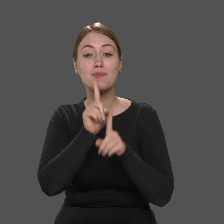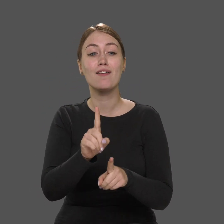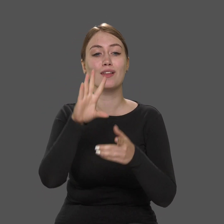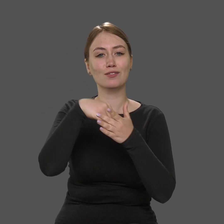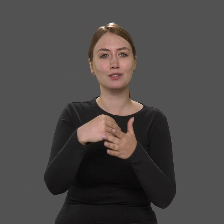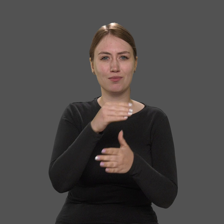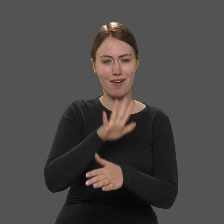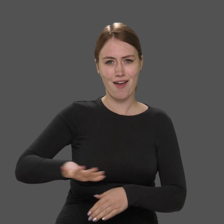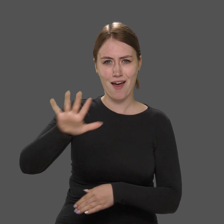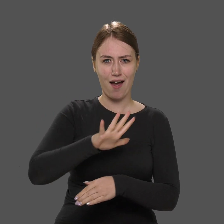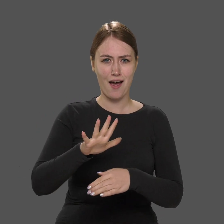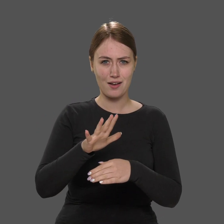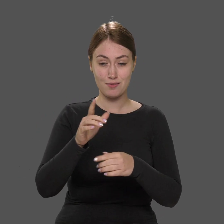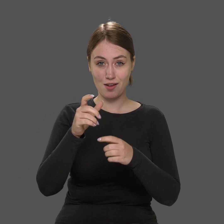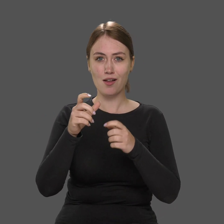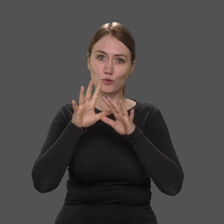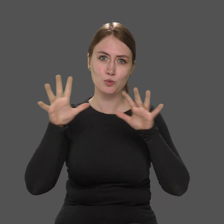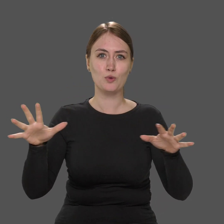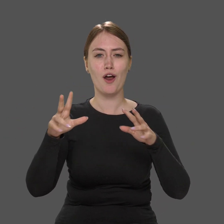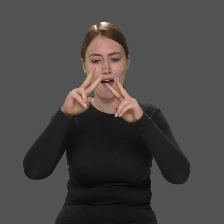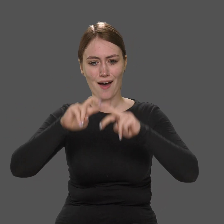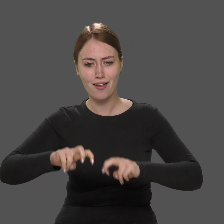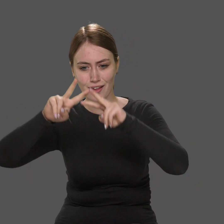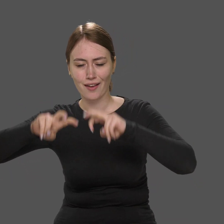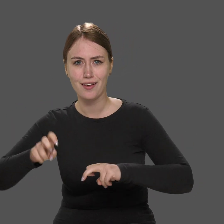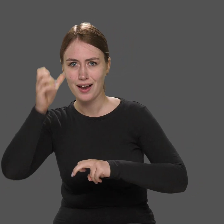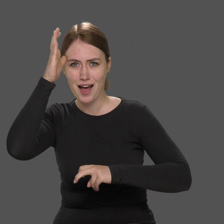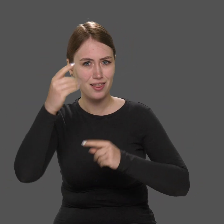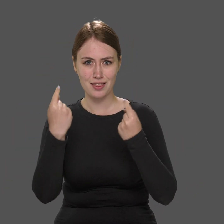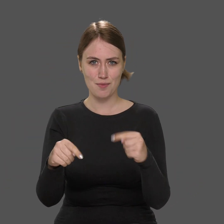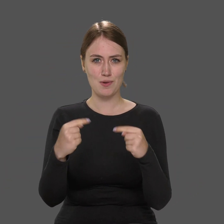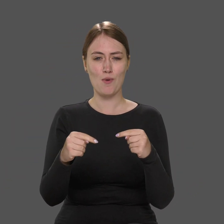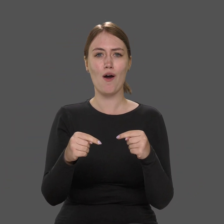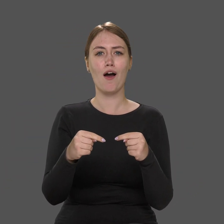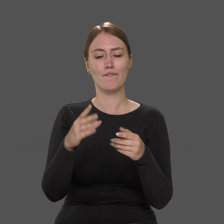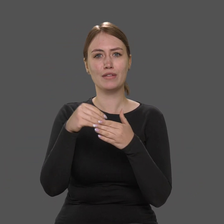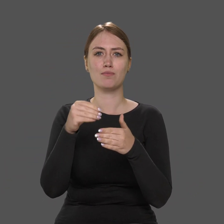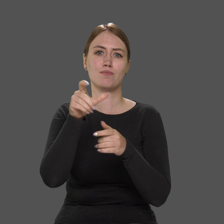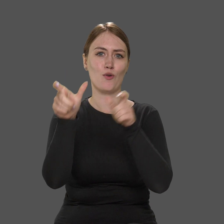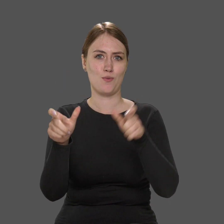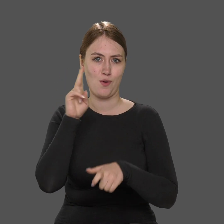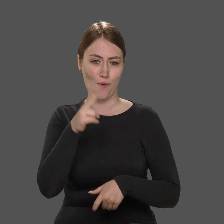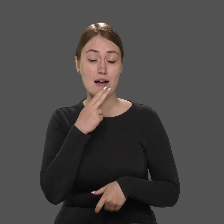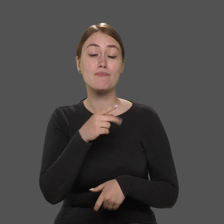There were few scientific studies about the functioning of this brain area in people who are deaf.